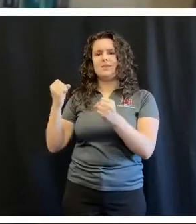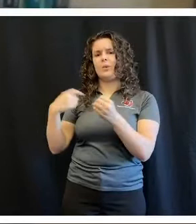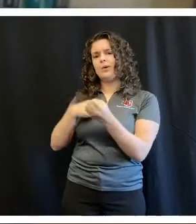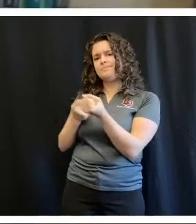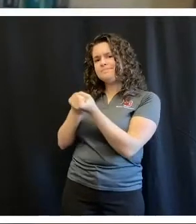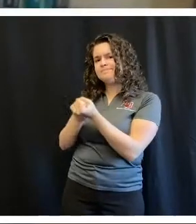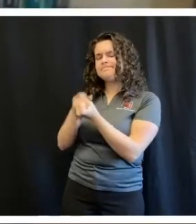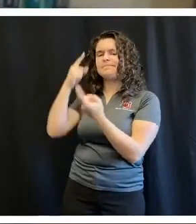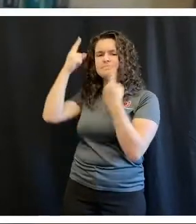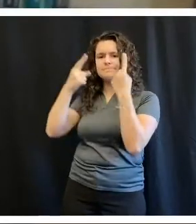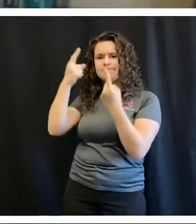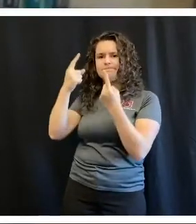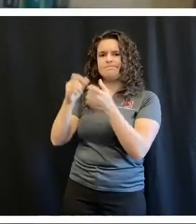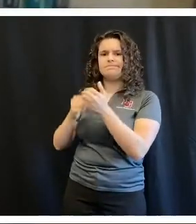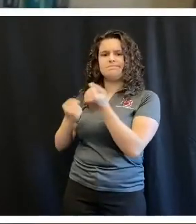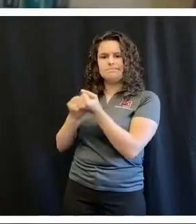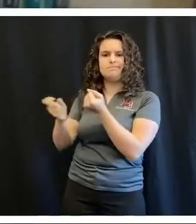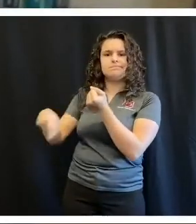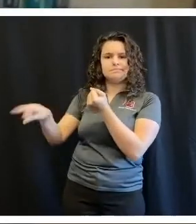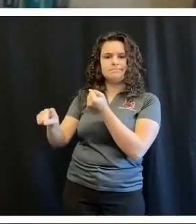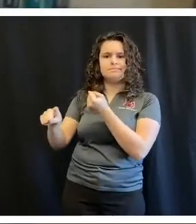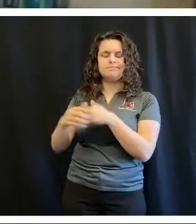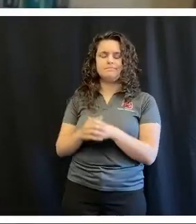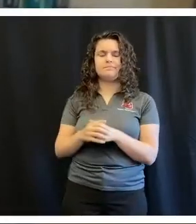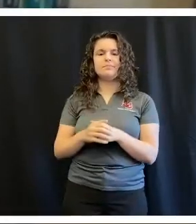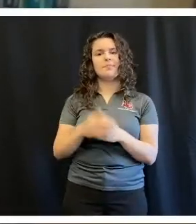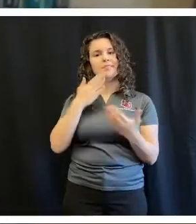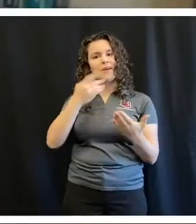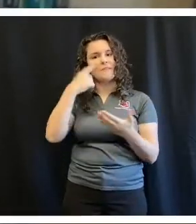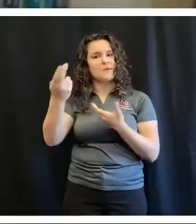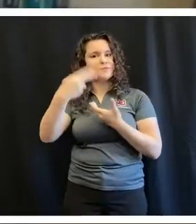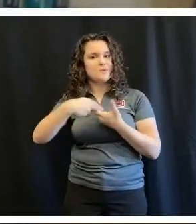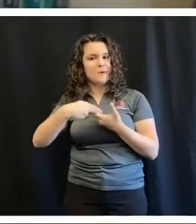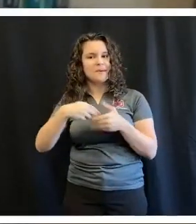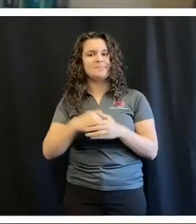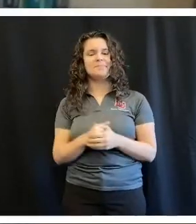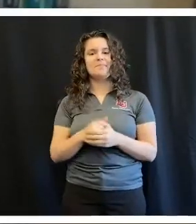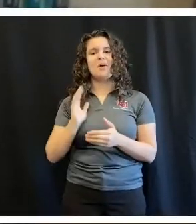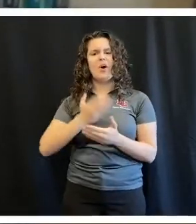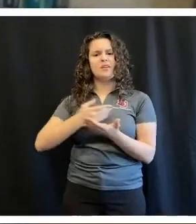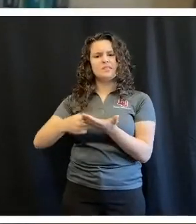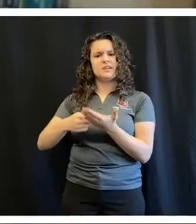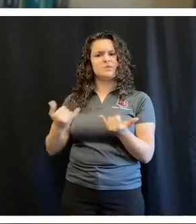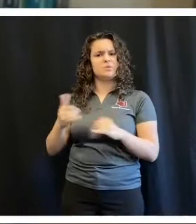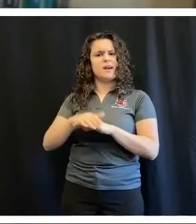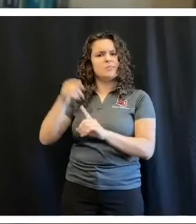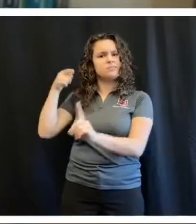We thank you for taking the time to join us. Our discussion this evening will focus on how the entrepreneurial and dedicated faculty